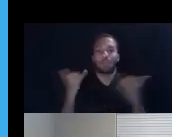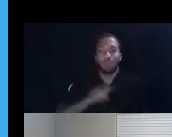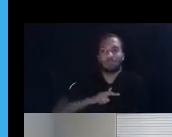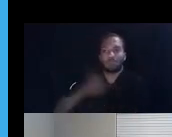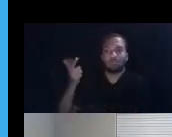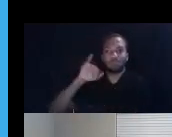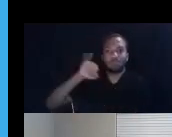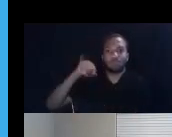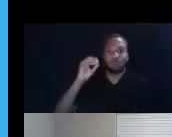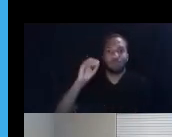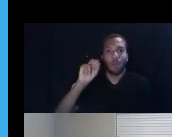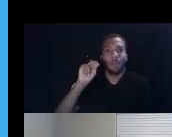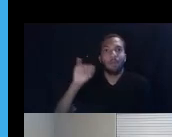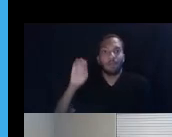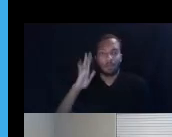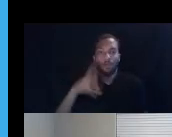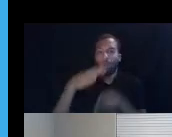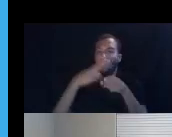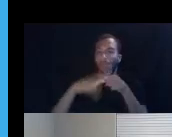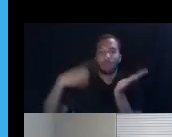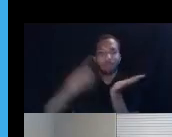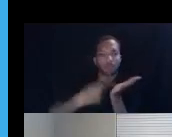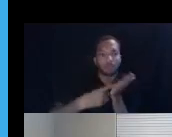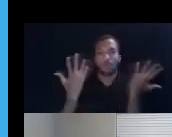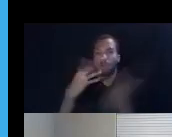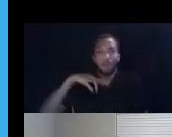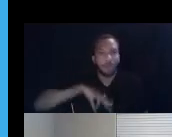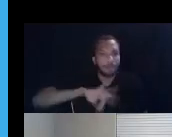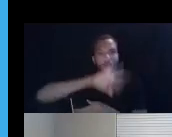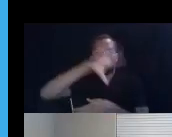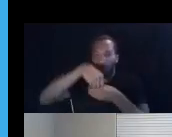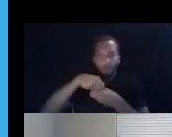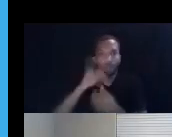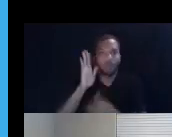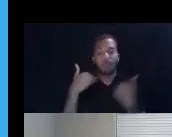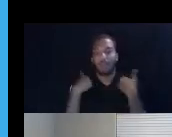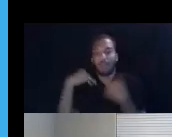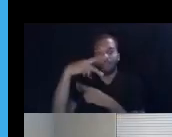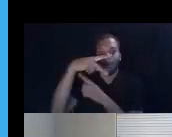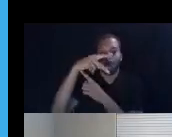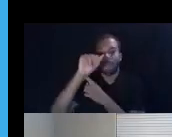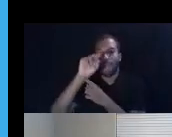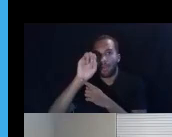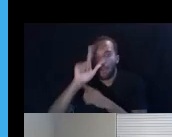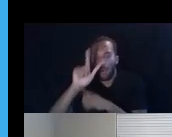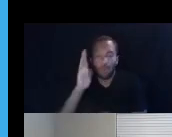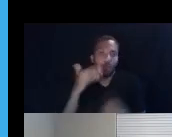Have a brief discussion of what community benefits entails. We'll go into our panel and then we'll do a Q&A and then we'll close out.